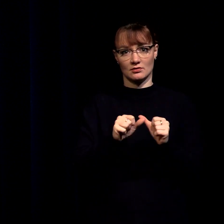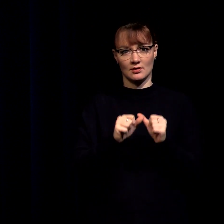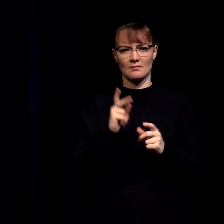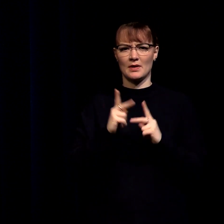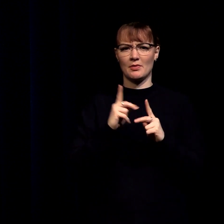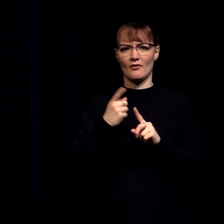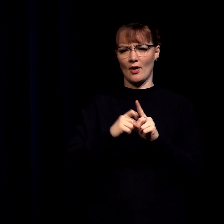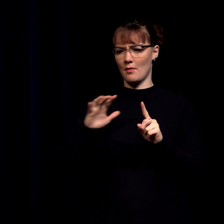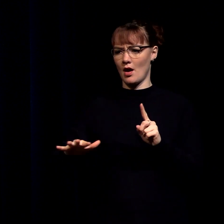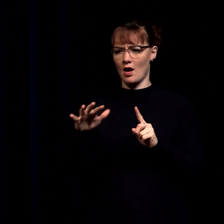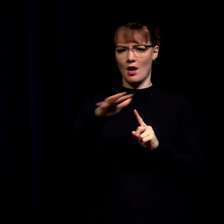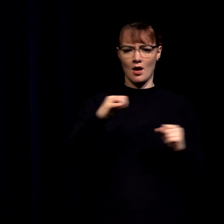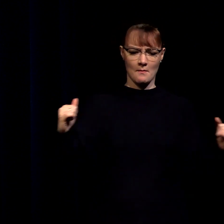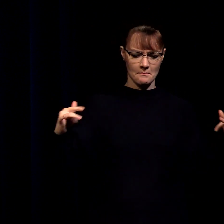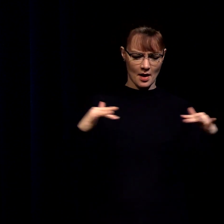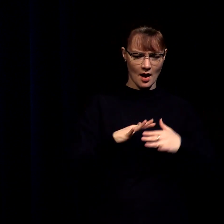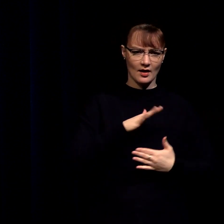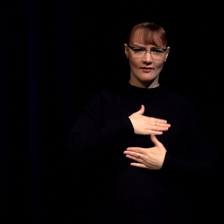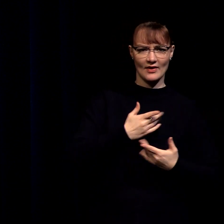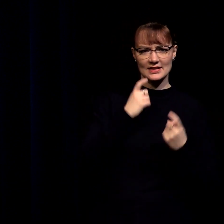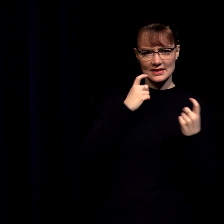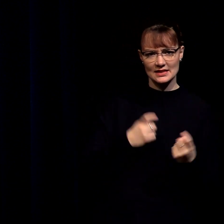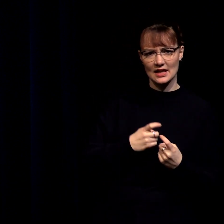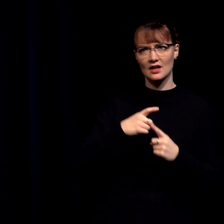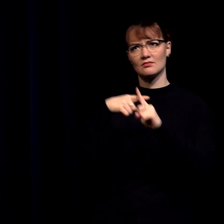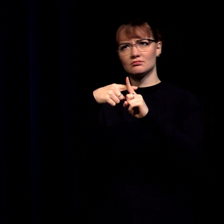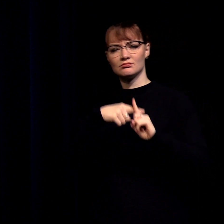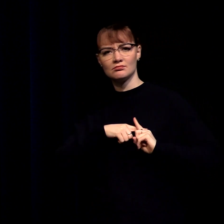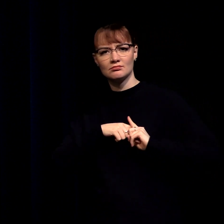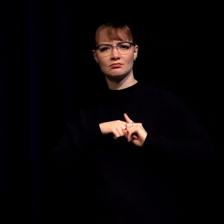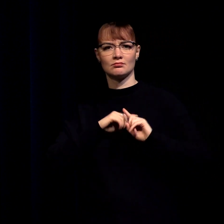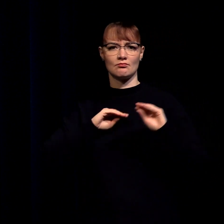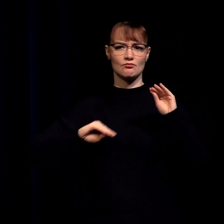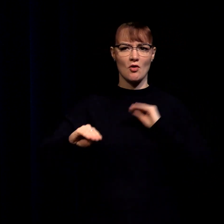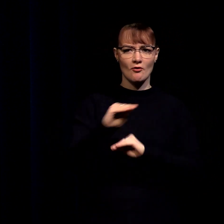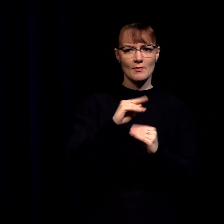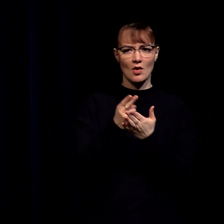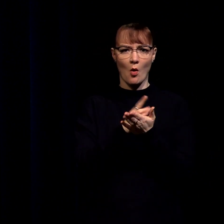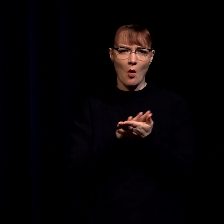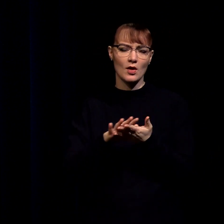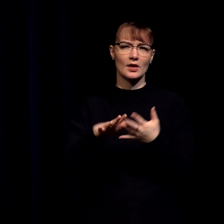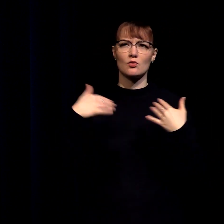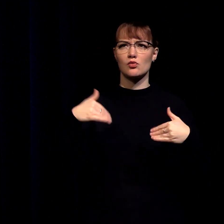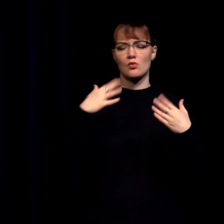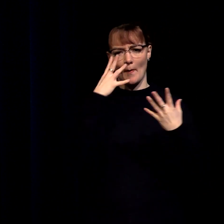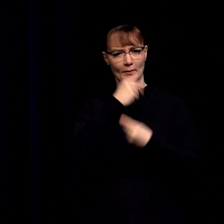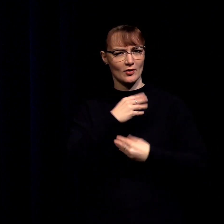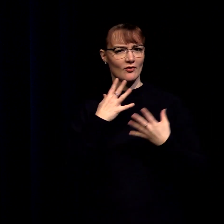around confessing sin coming to faith in Christ, some movement of holiness. And it's a beautiful thing. It's just